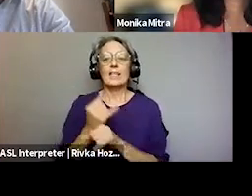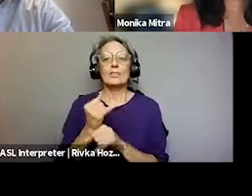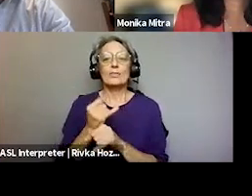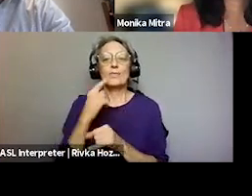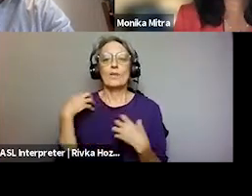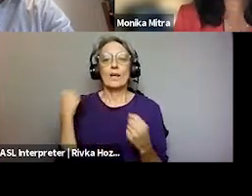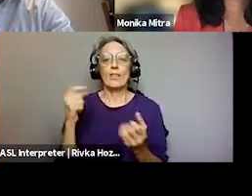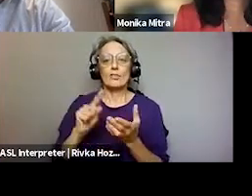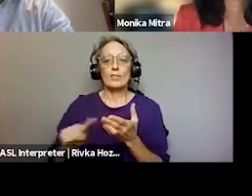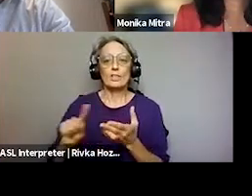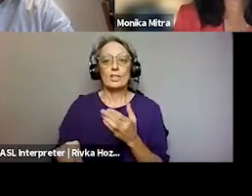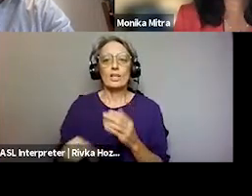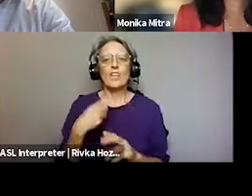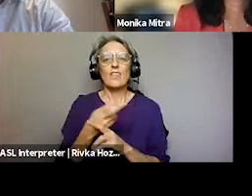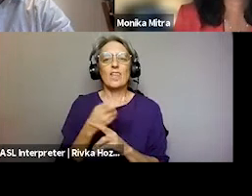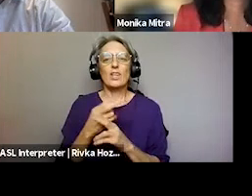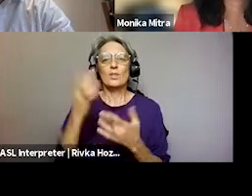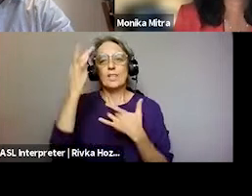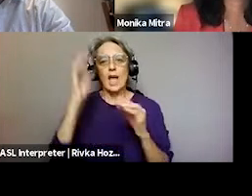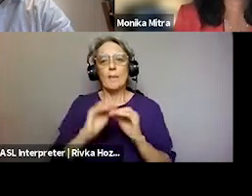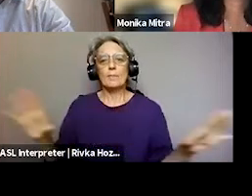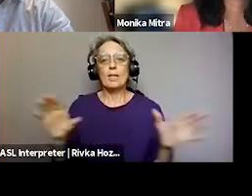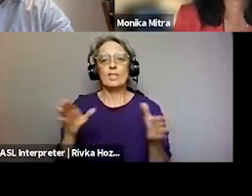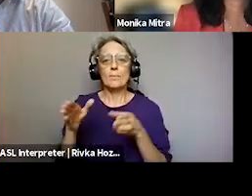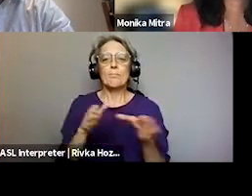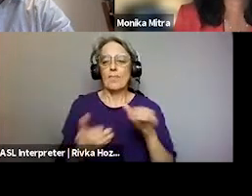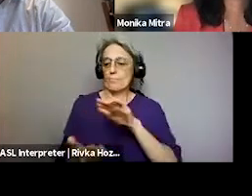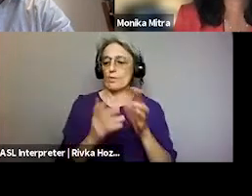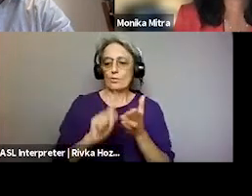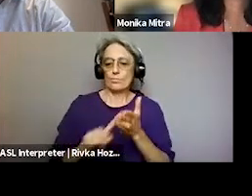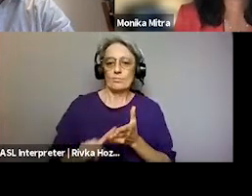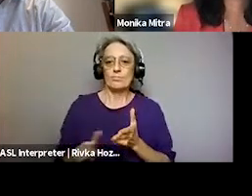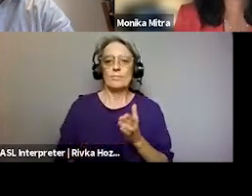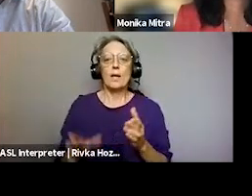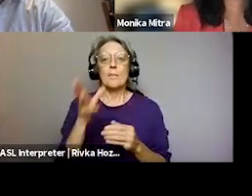uses epidemiologic methods to examine maternal and child health across the life course